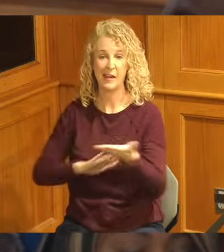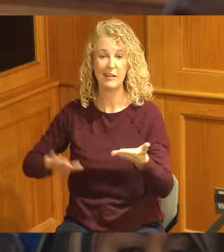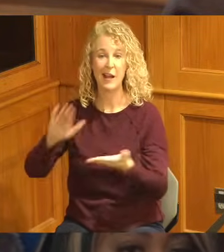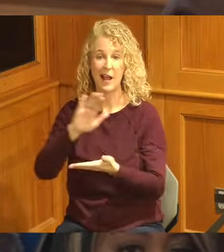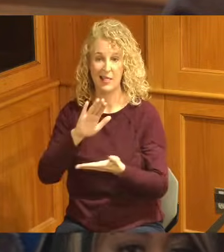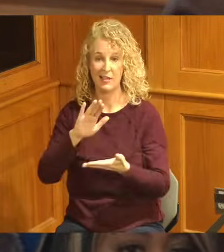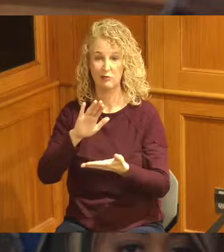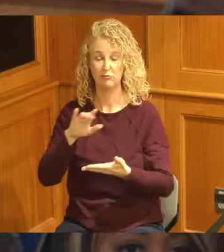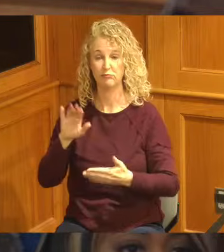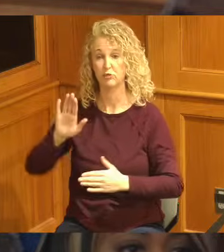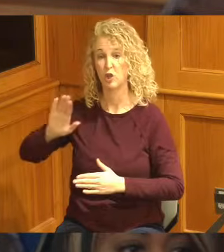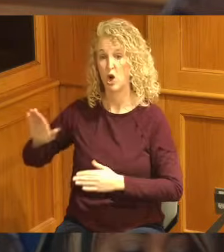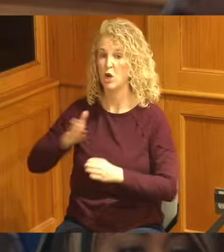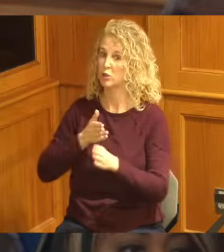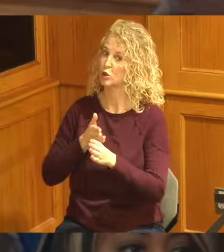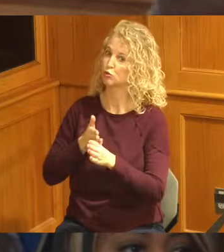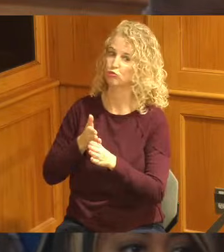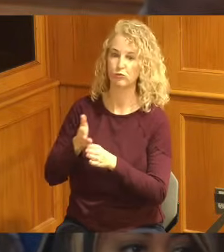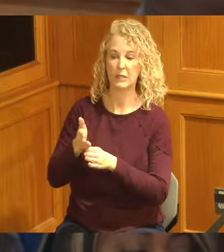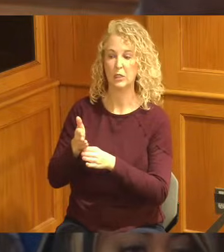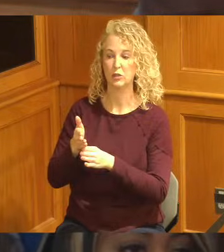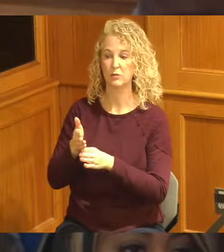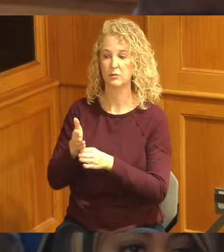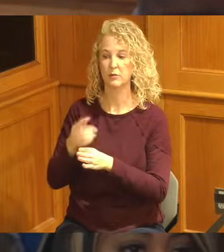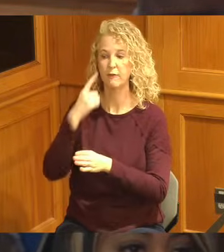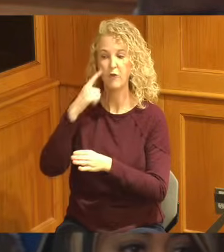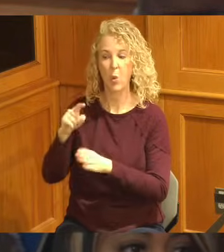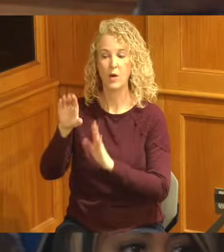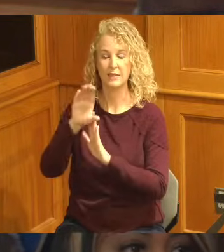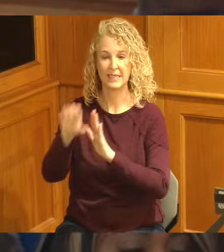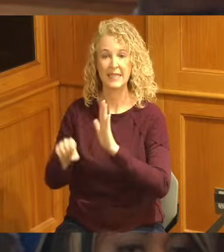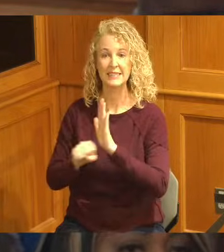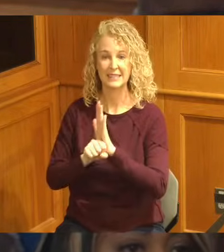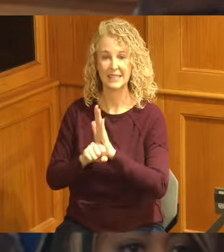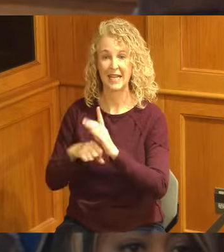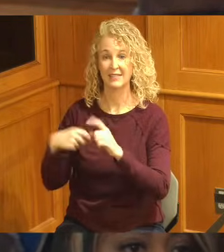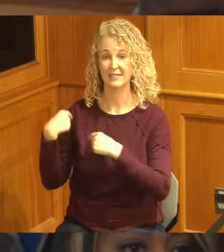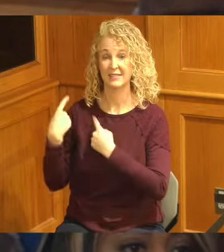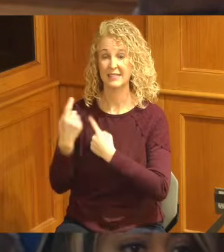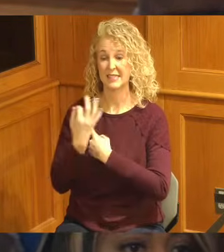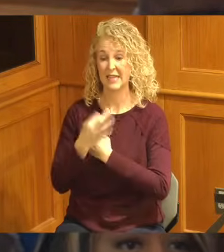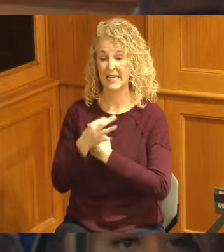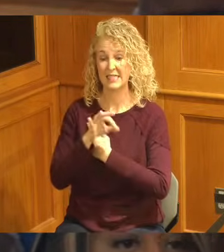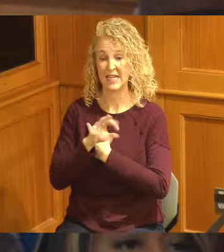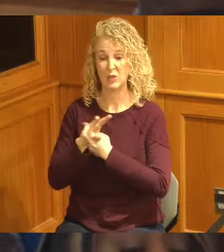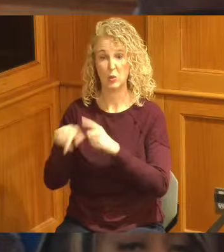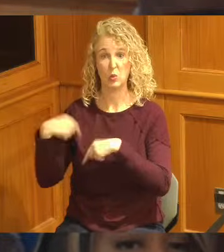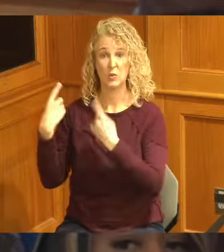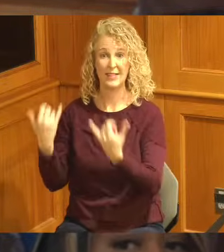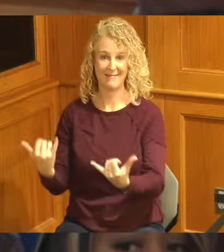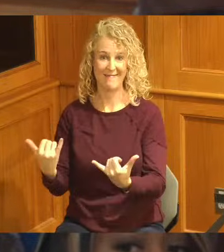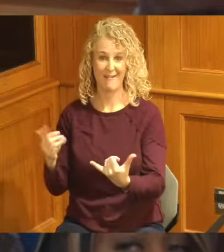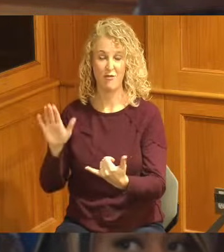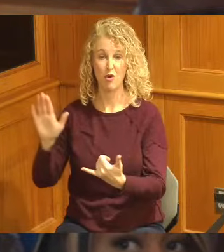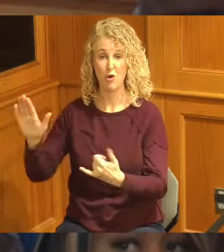having been her career at Cincinnati State since 1992. And whereas throughout her tenure,